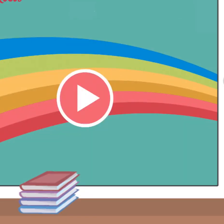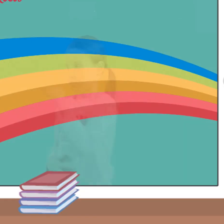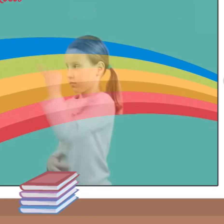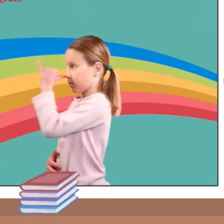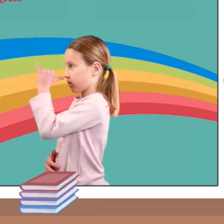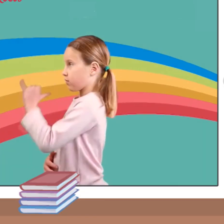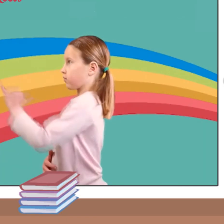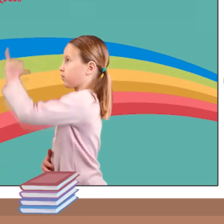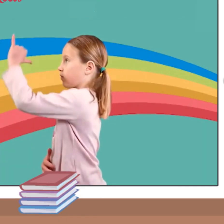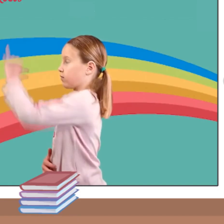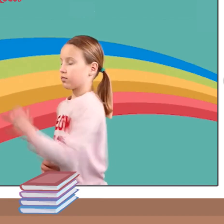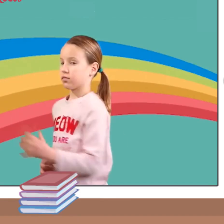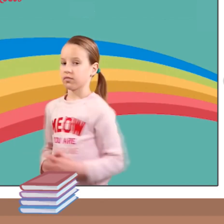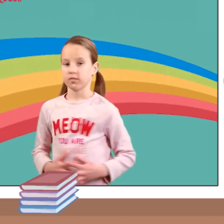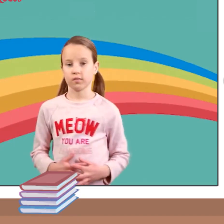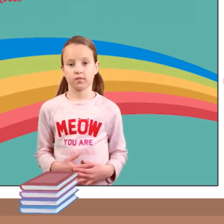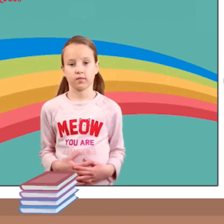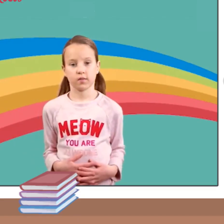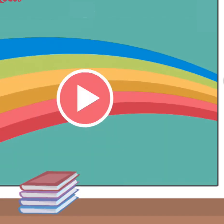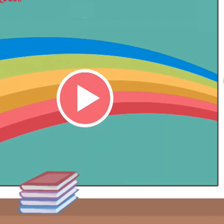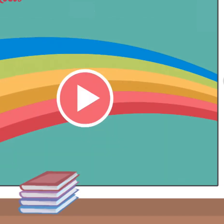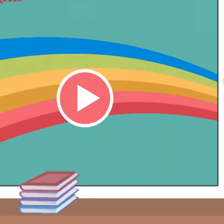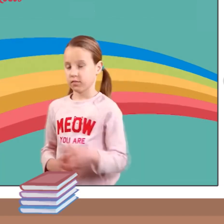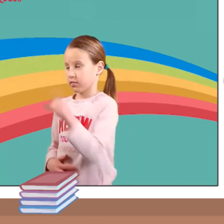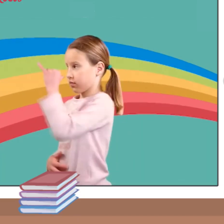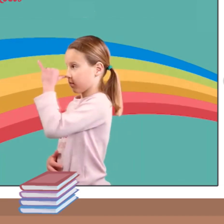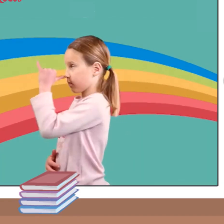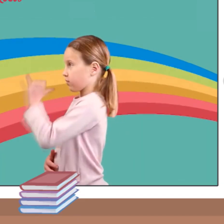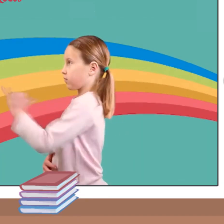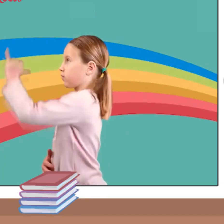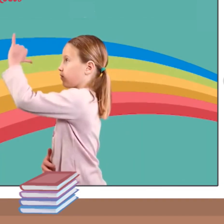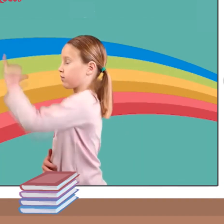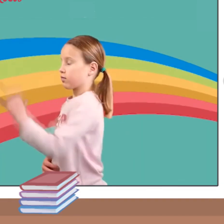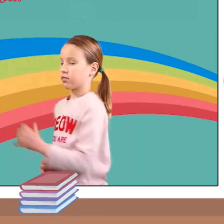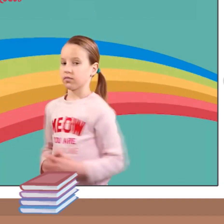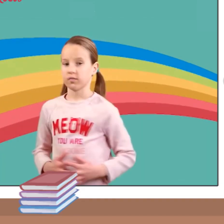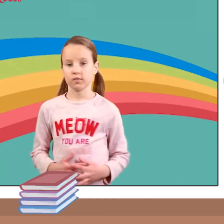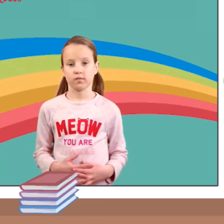Rhino